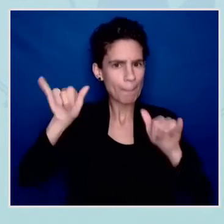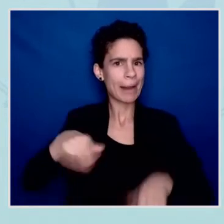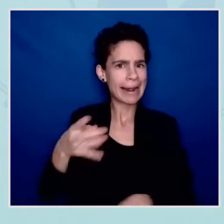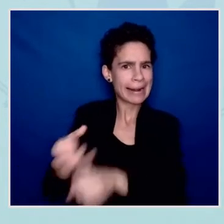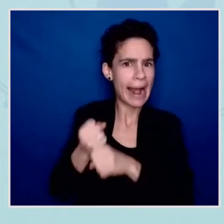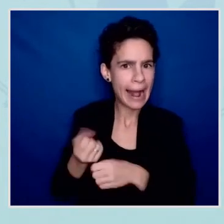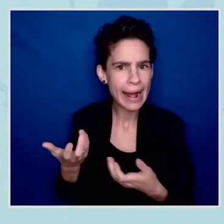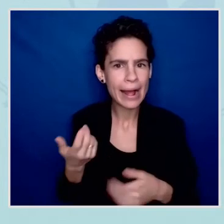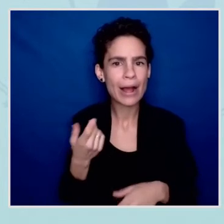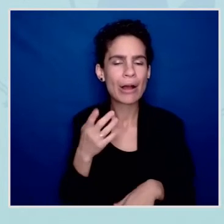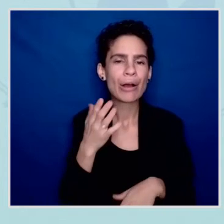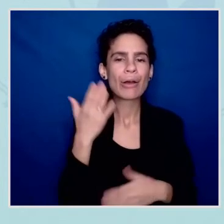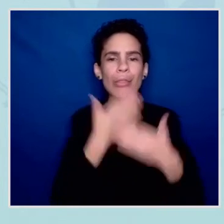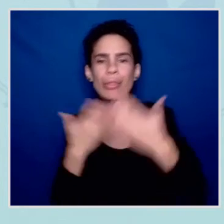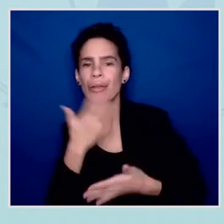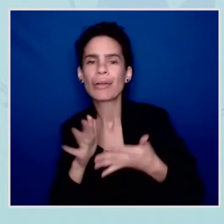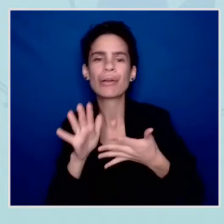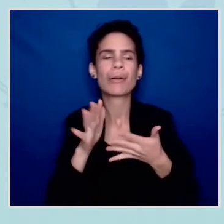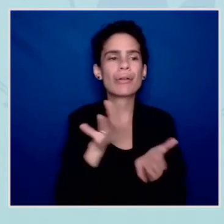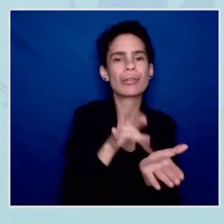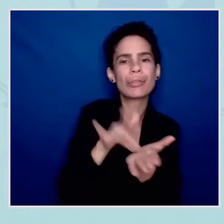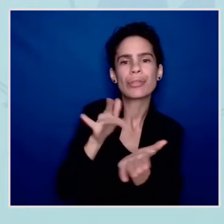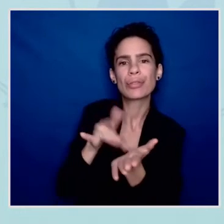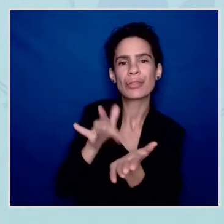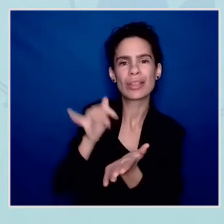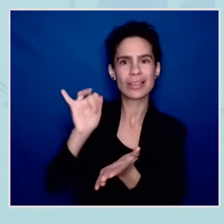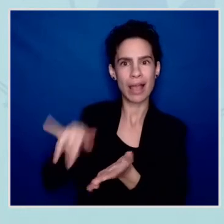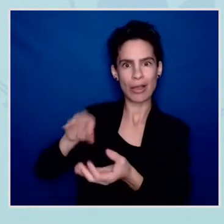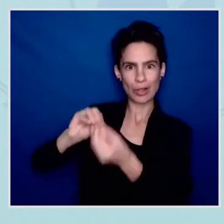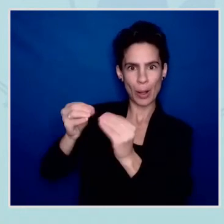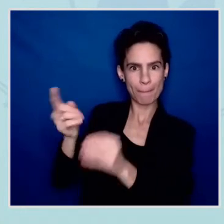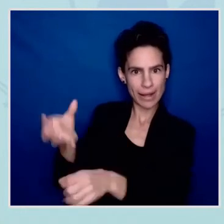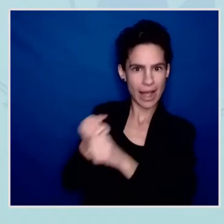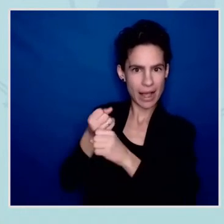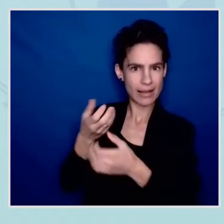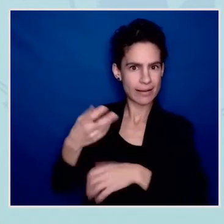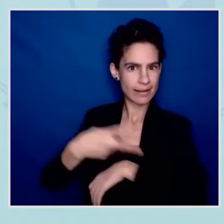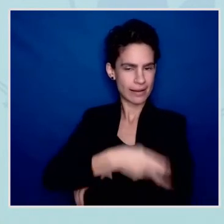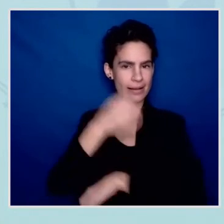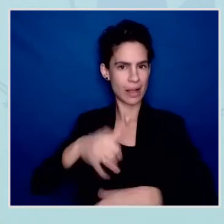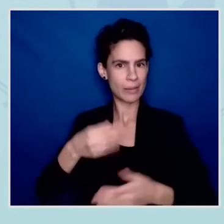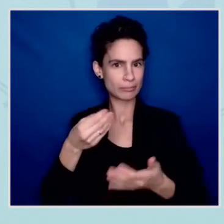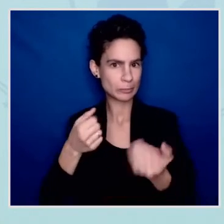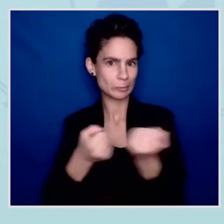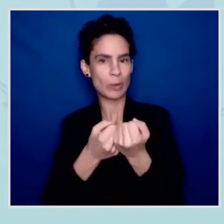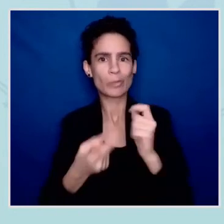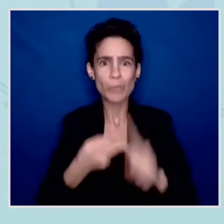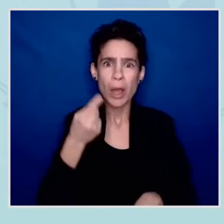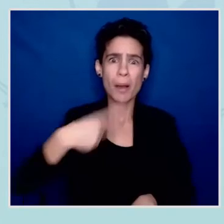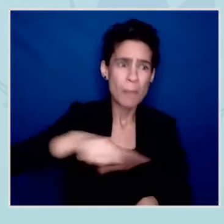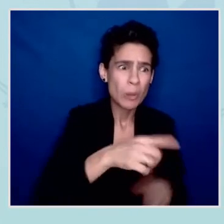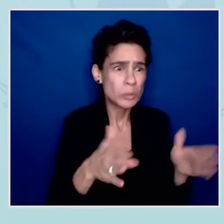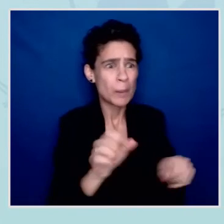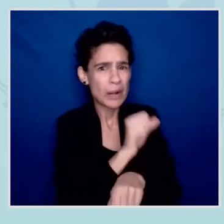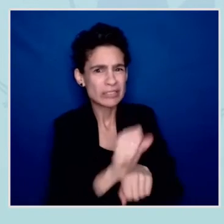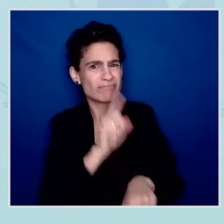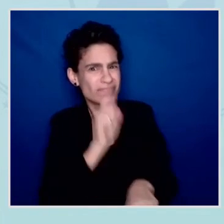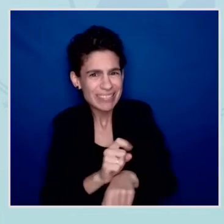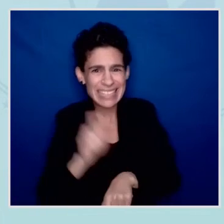WATCHDOG FOUND THAT TENS OF THOUSANDS OF INELIGIBLE